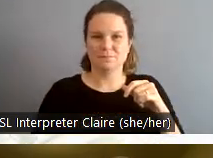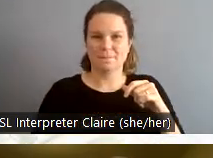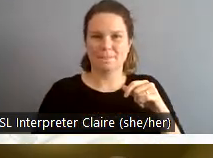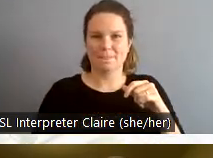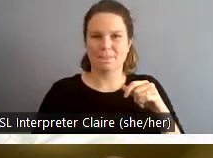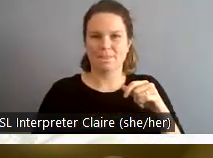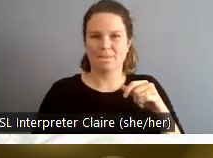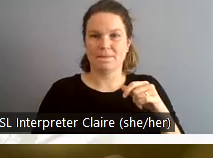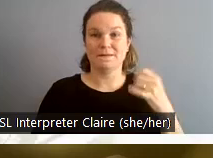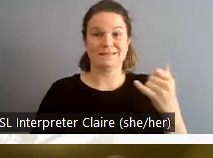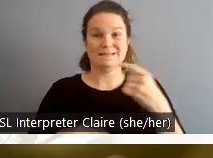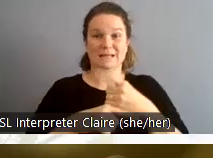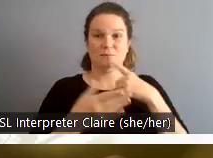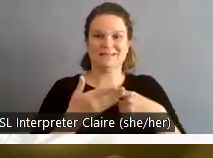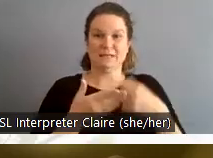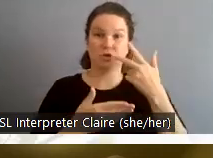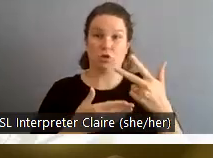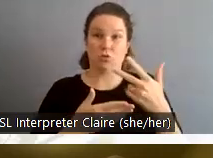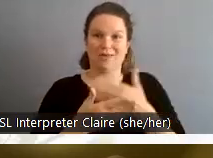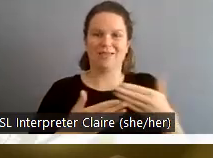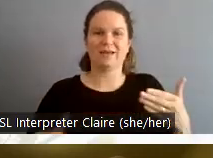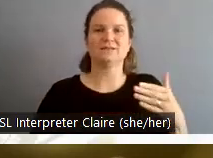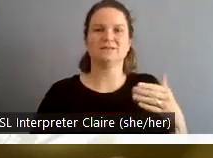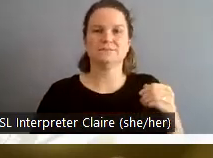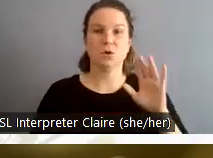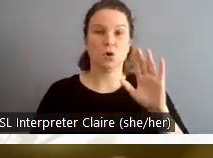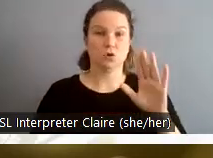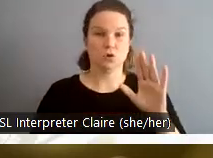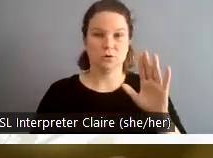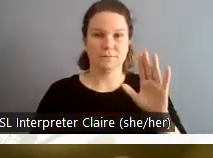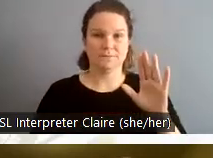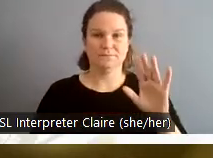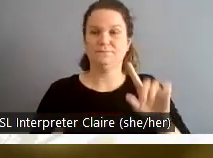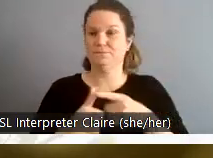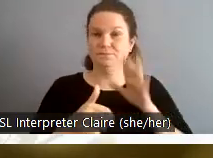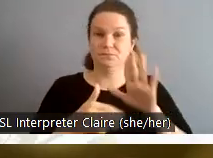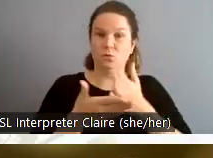things. First off, I'm going to talk about your right to provide protected